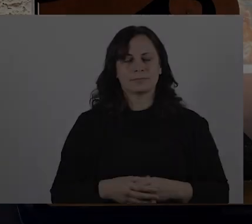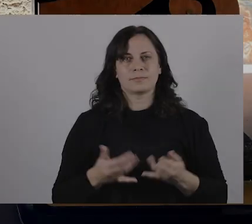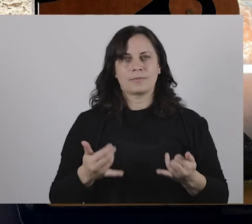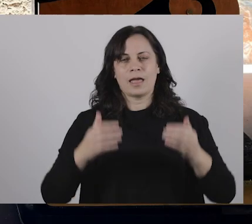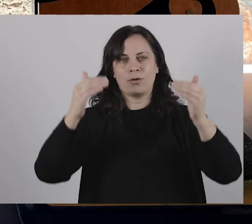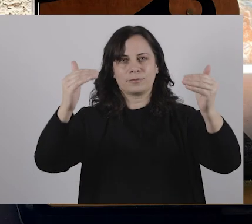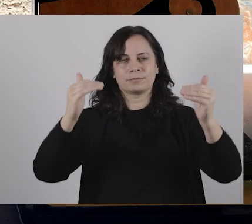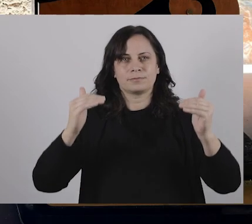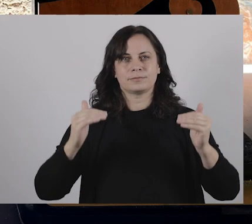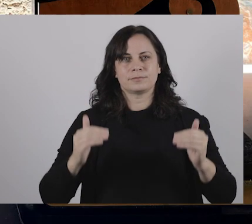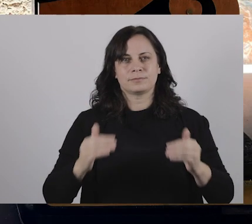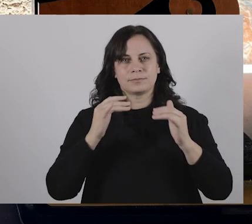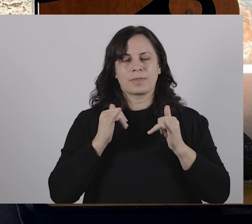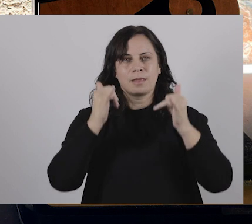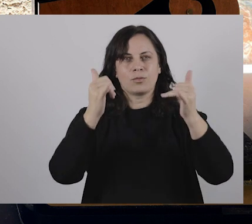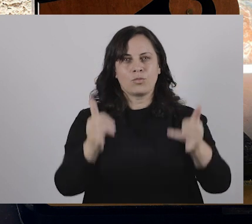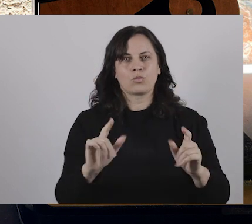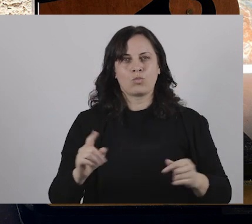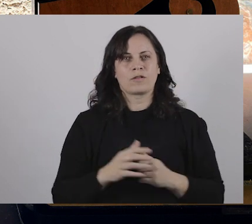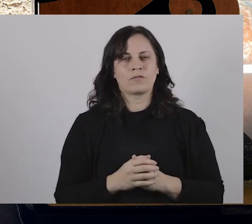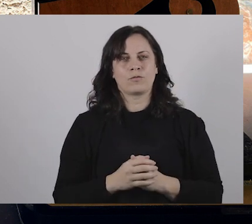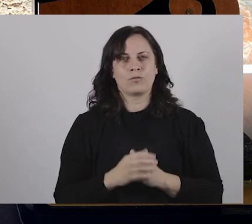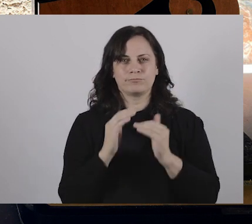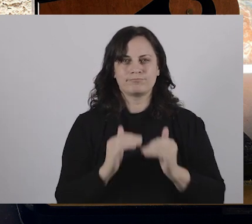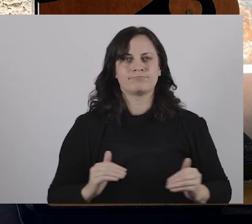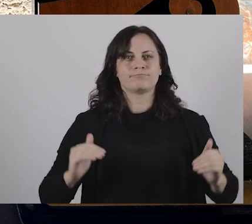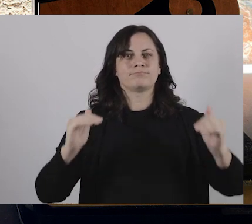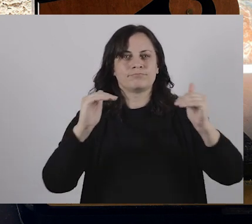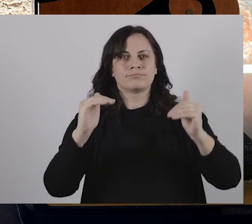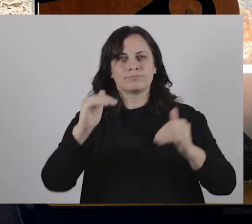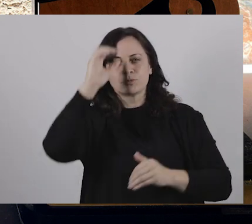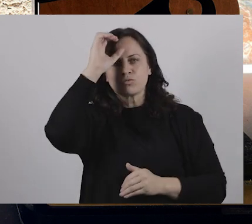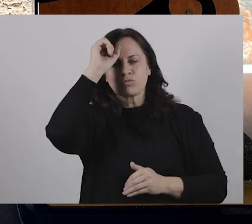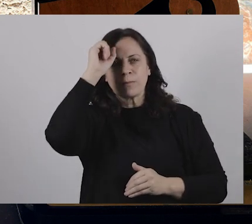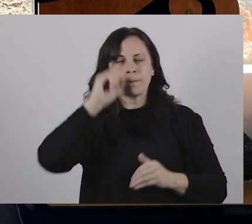IN TE REO MĀORI: The next award is in memory of the late Ngoi Kumeroa Pēwhairangi.